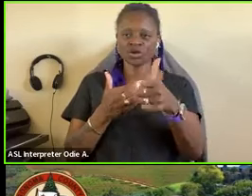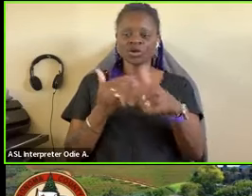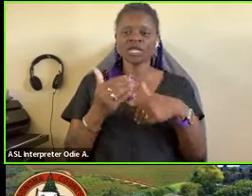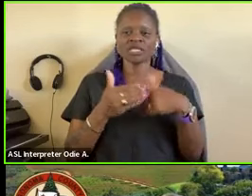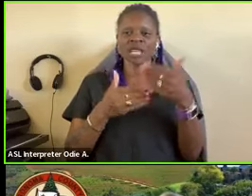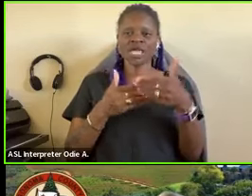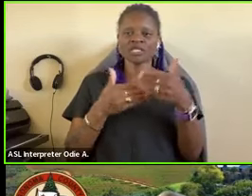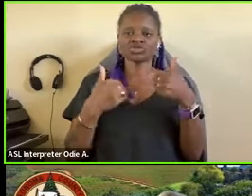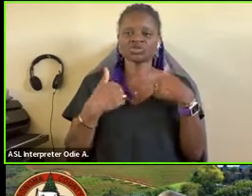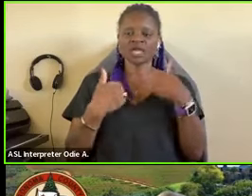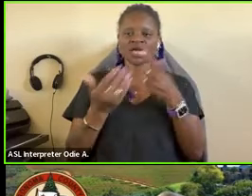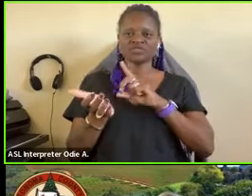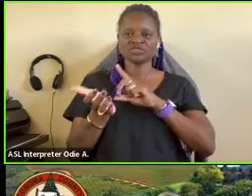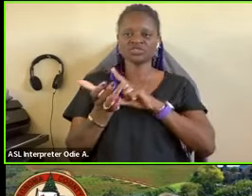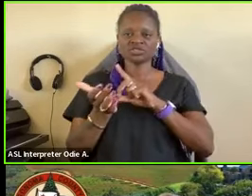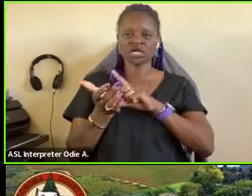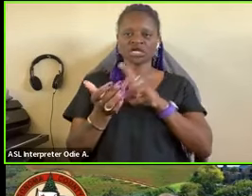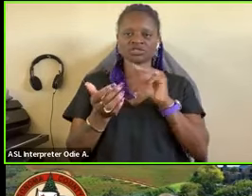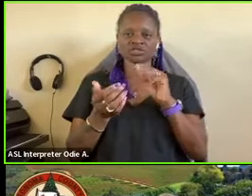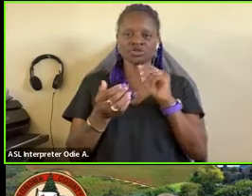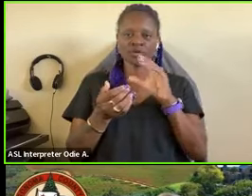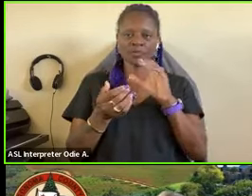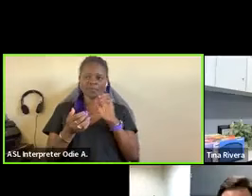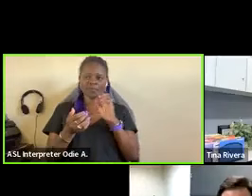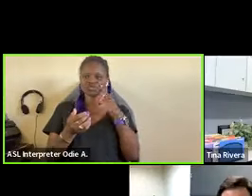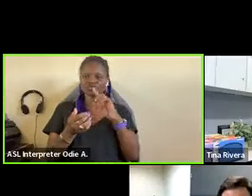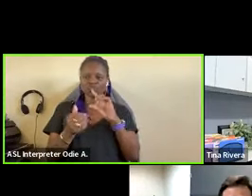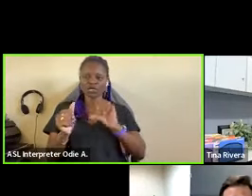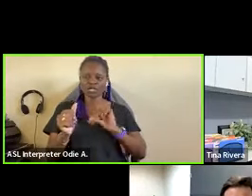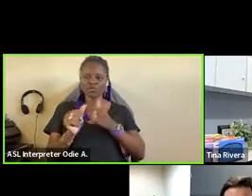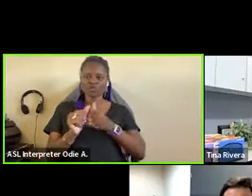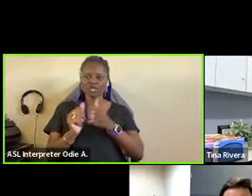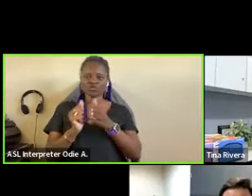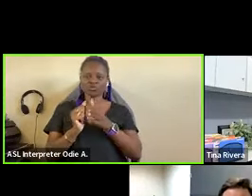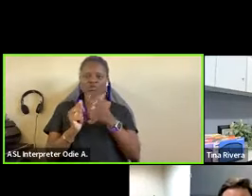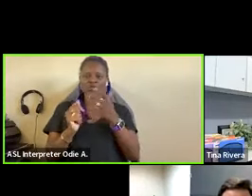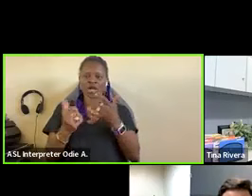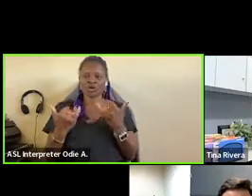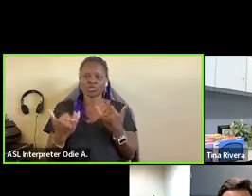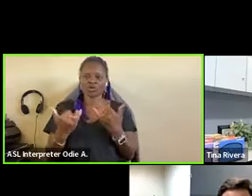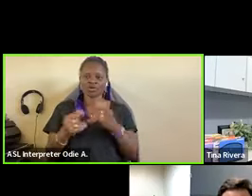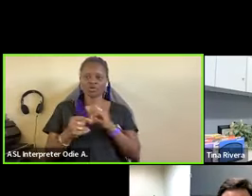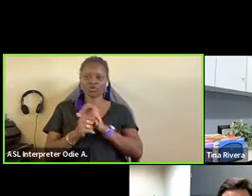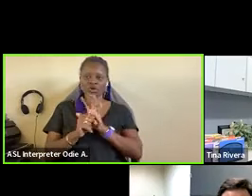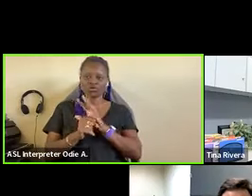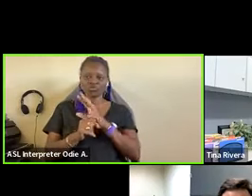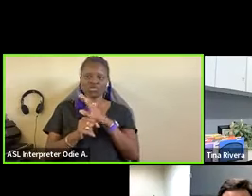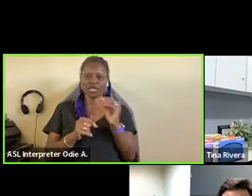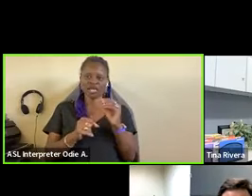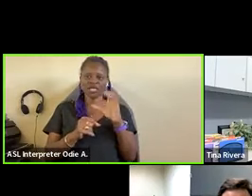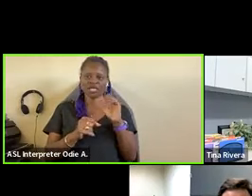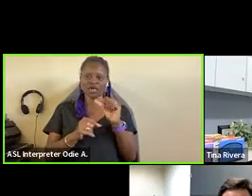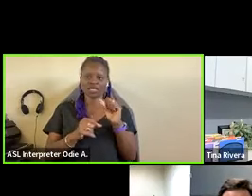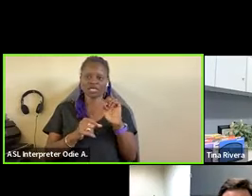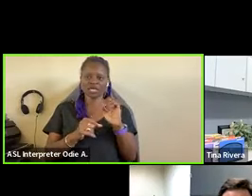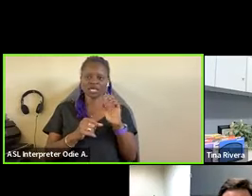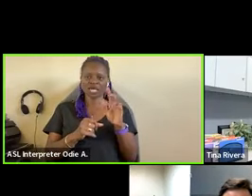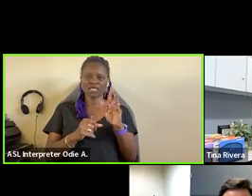Mase, our health officer, for an update on our current COVID situation, including our case rate. And after that, we will turn to Dr.